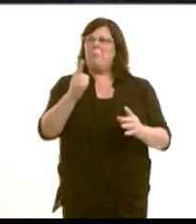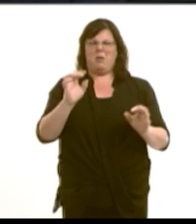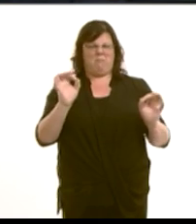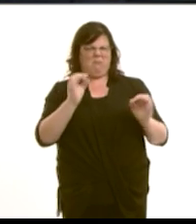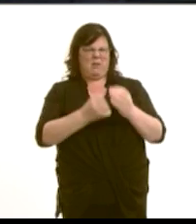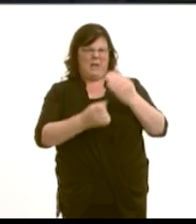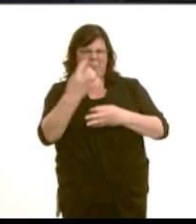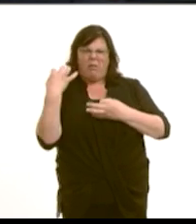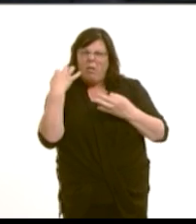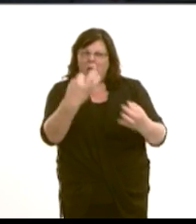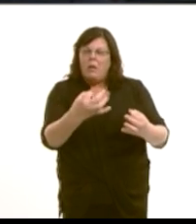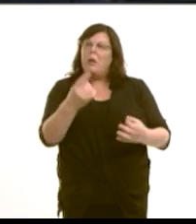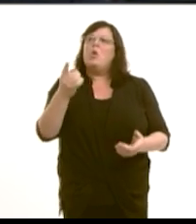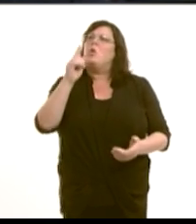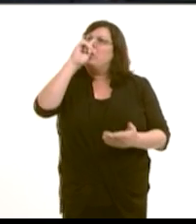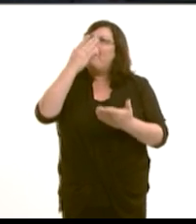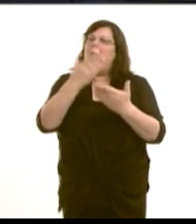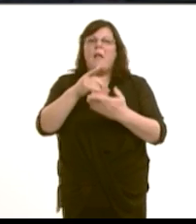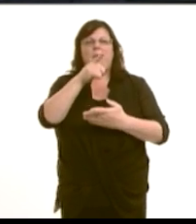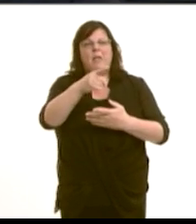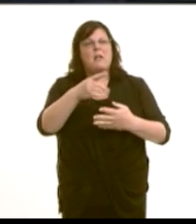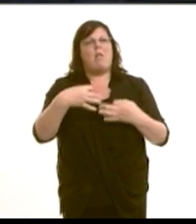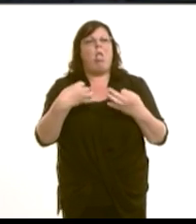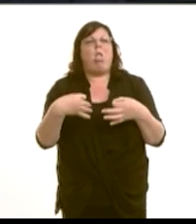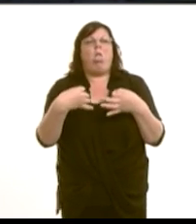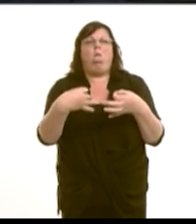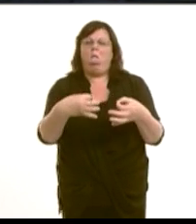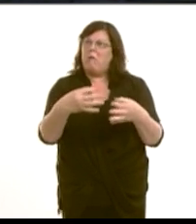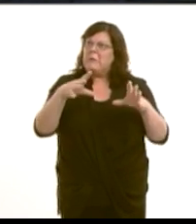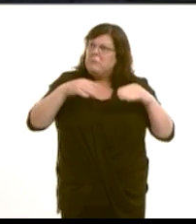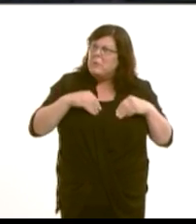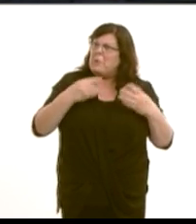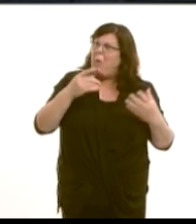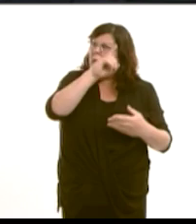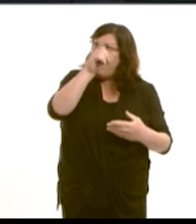Do you believe that this dragging of feet is acceptable, and because the Betsi Cadwaladr